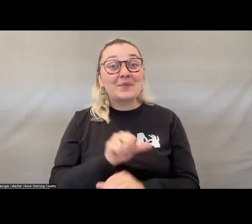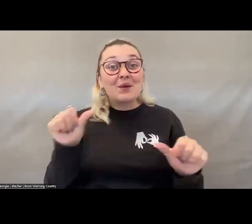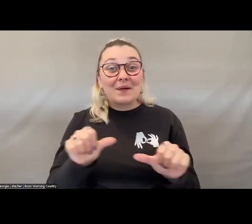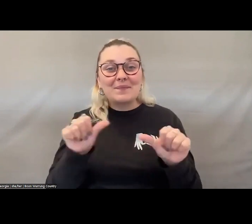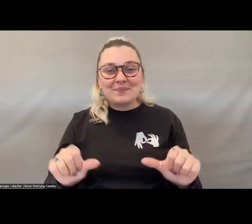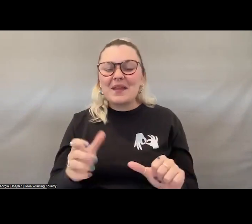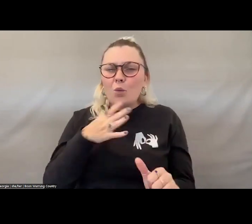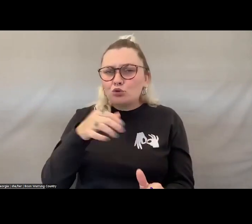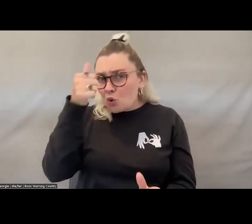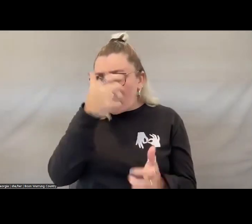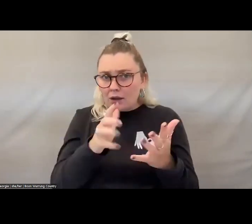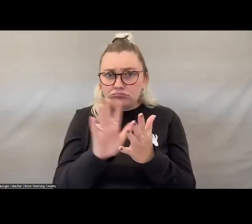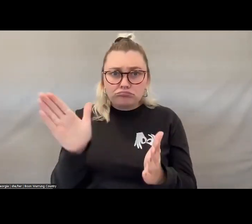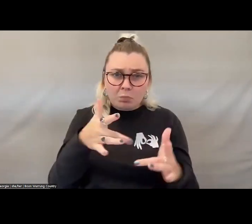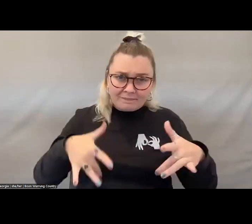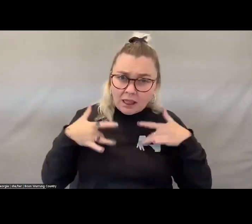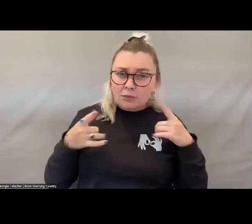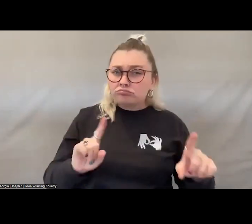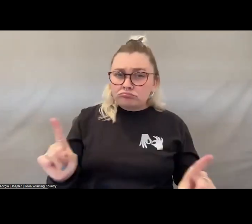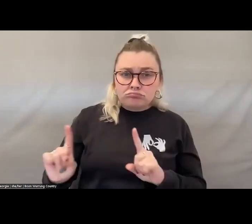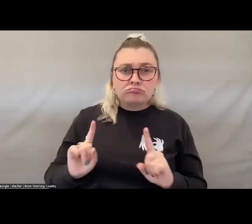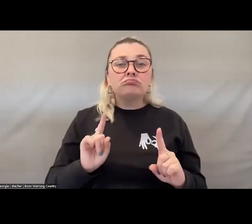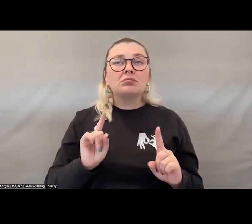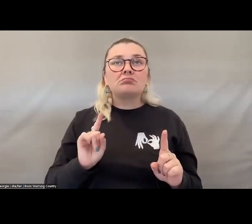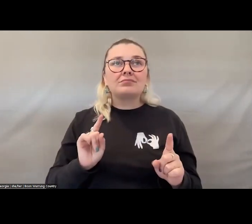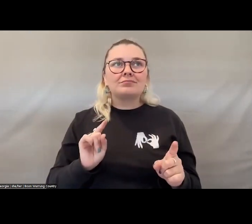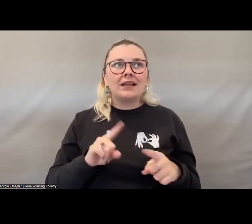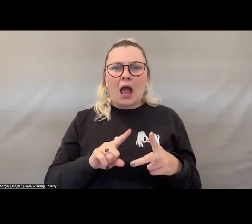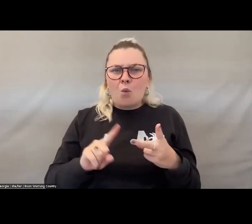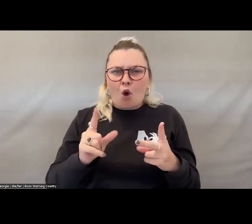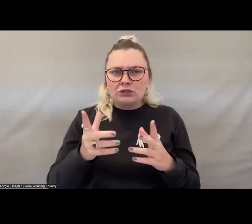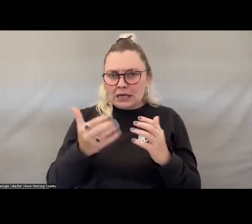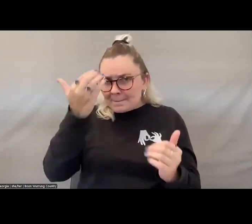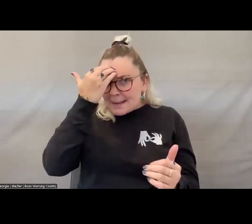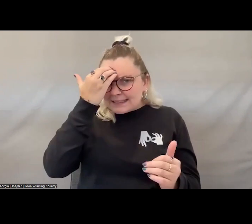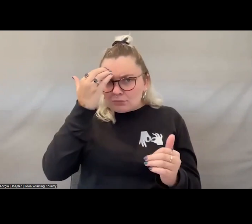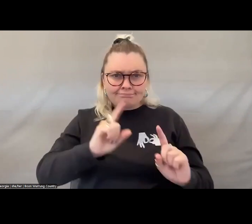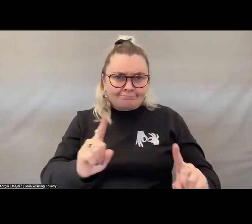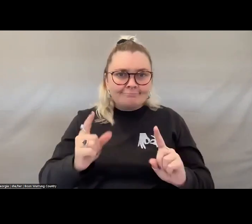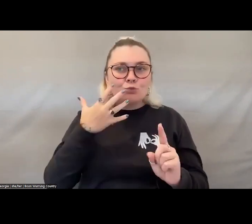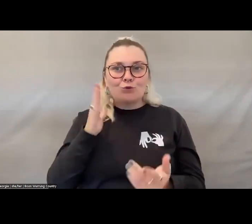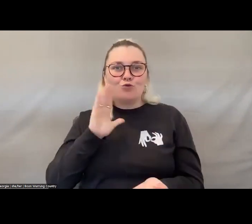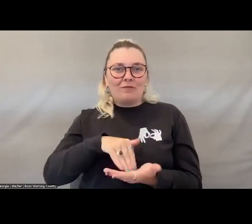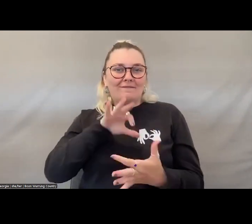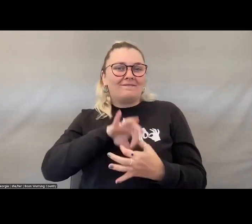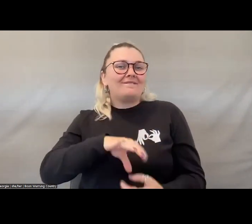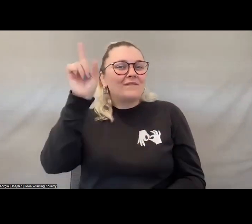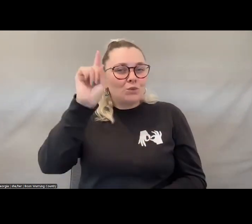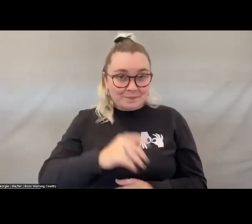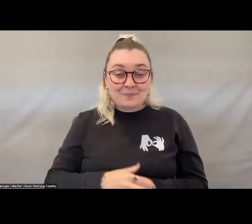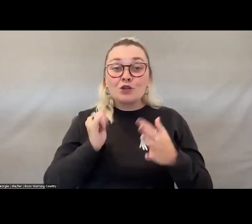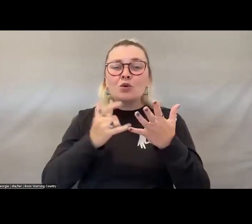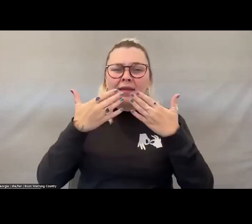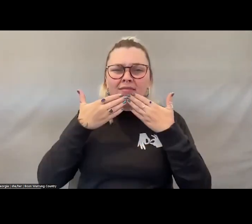to know how everyone was feeling about mental space you are in. Thank you all for sharing.